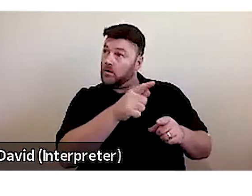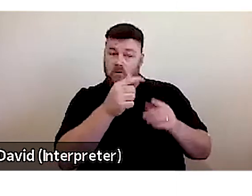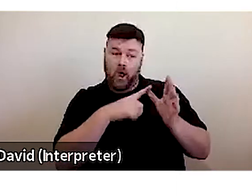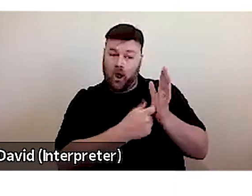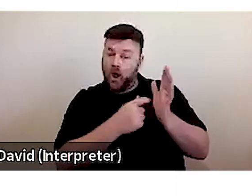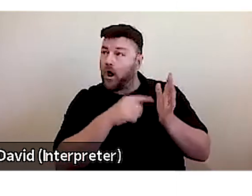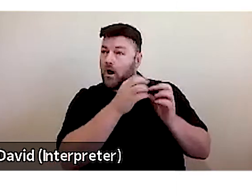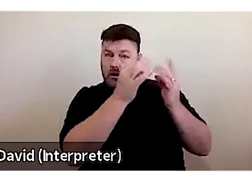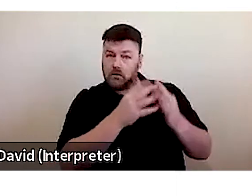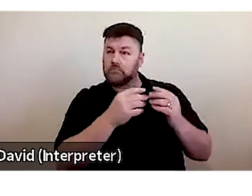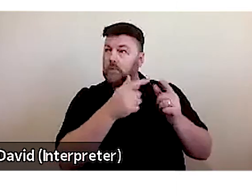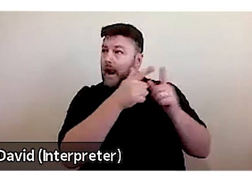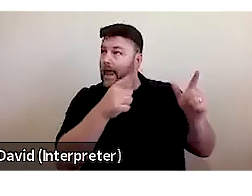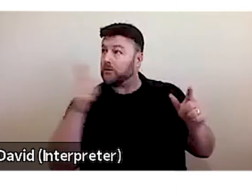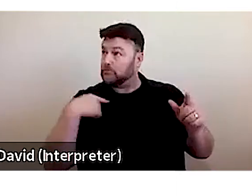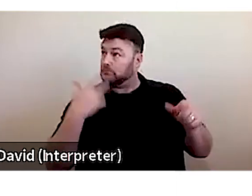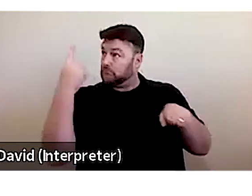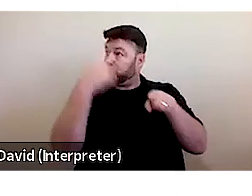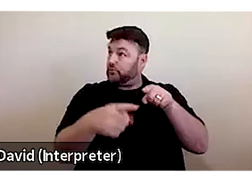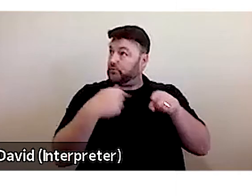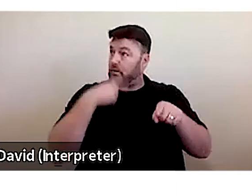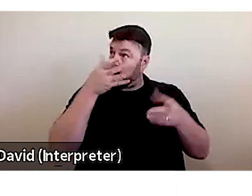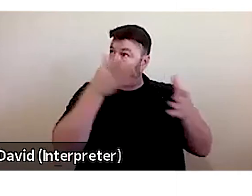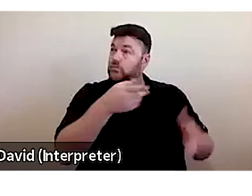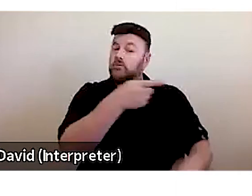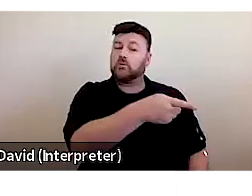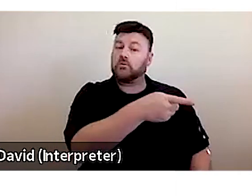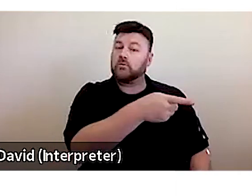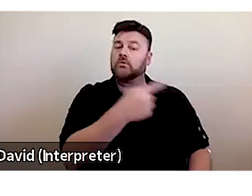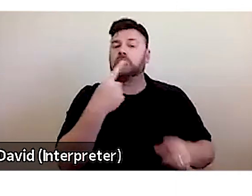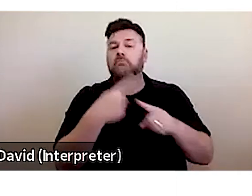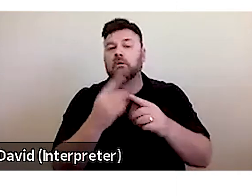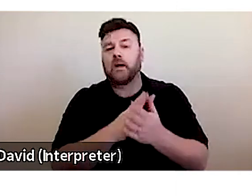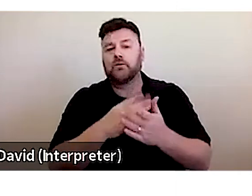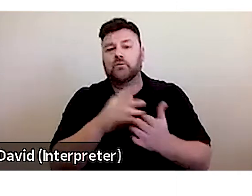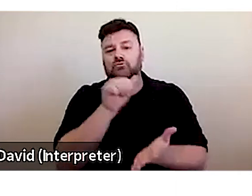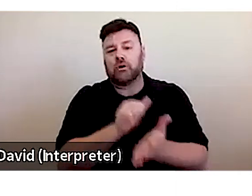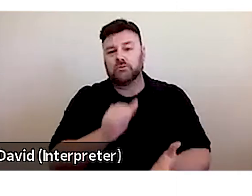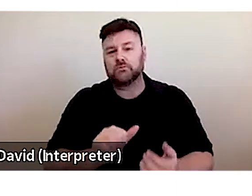language is correct.